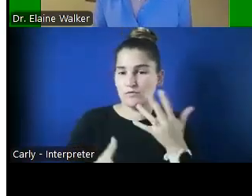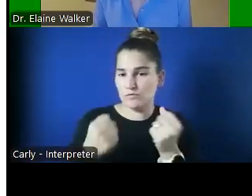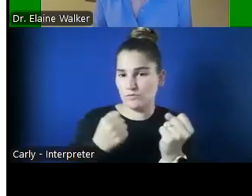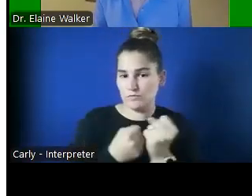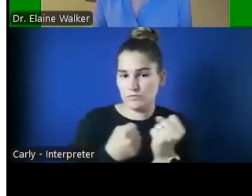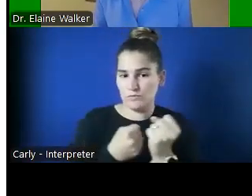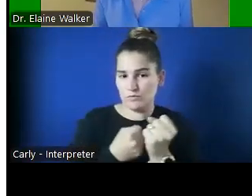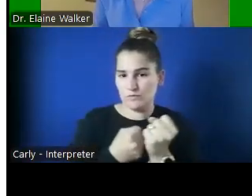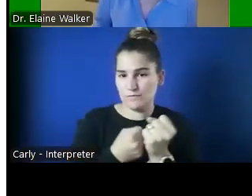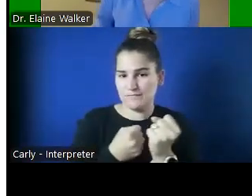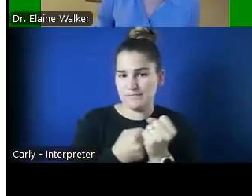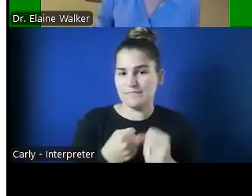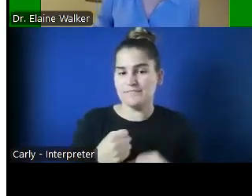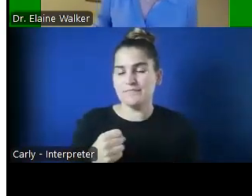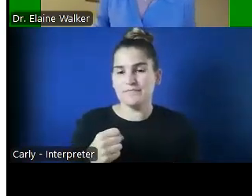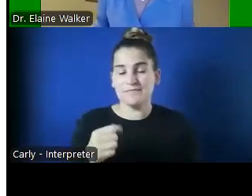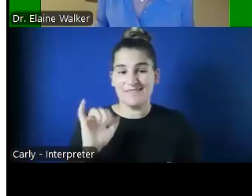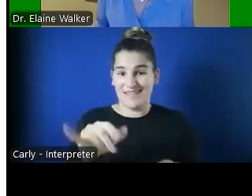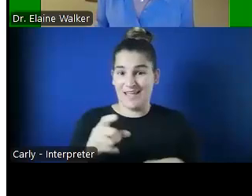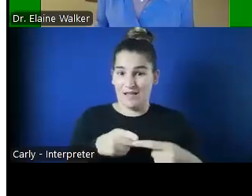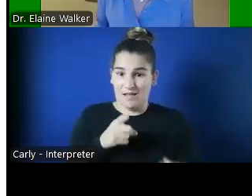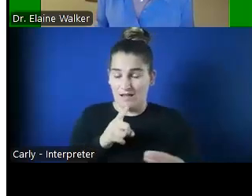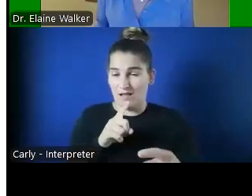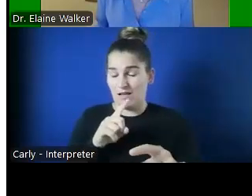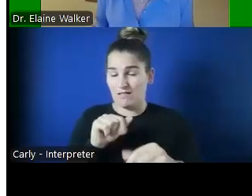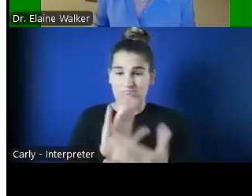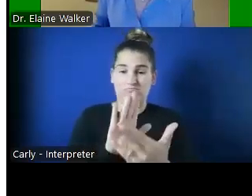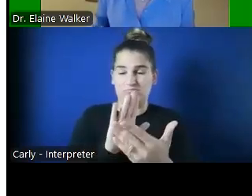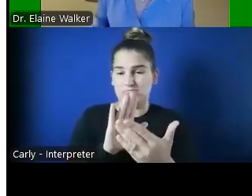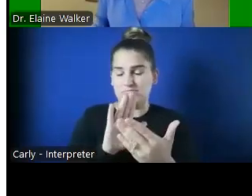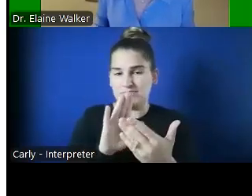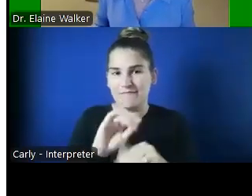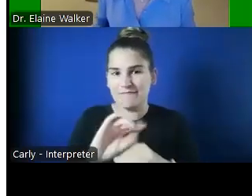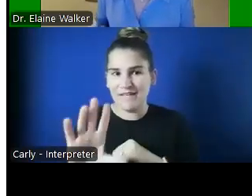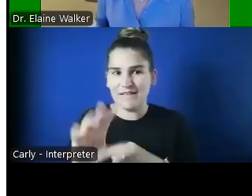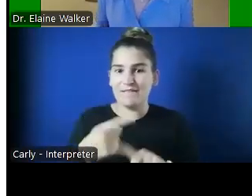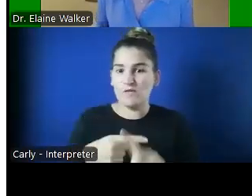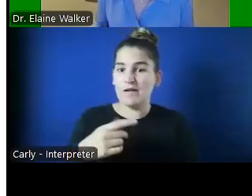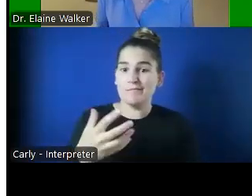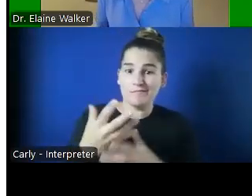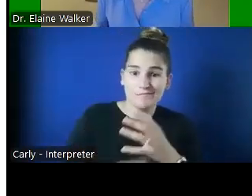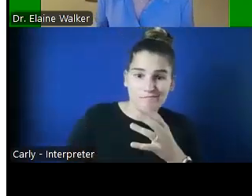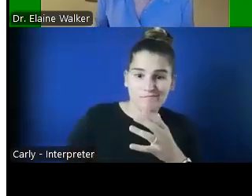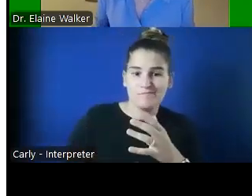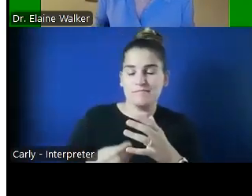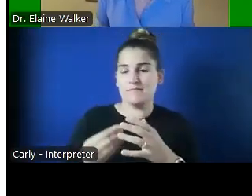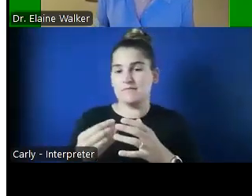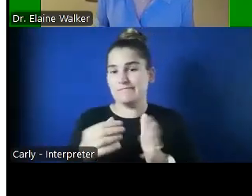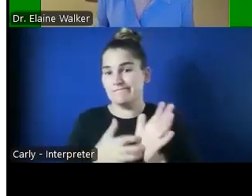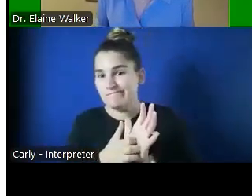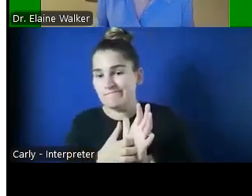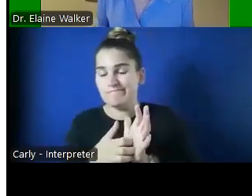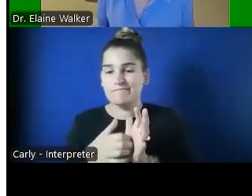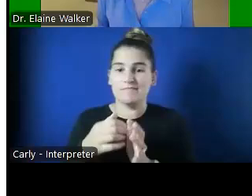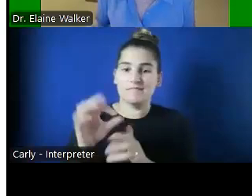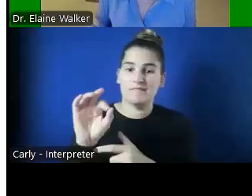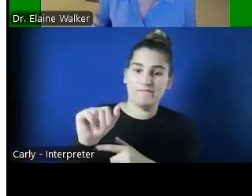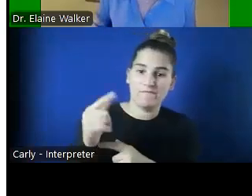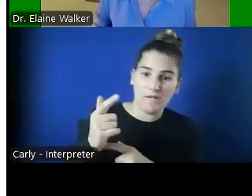example the adverse effects of deprivation fragmentation can be reduced so for example